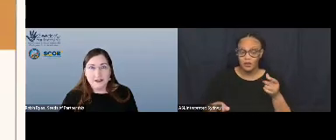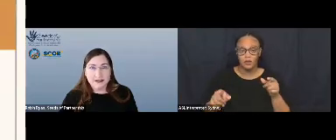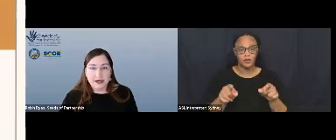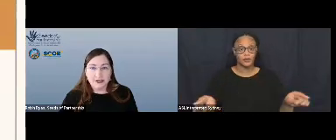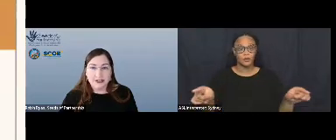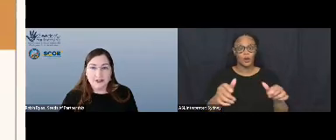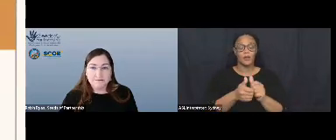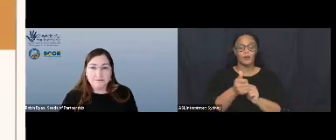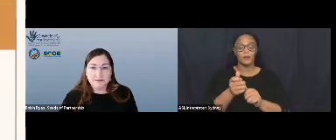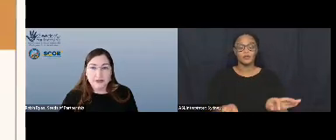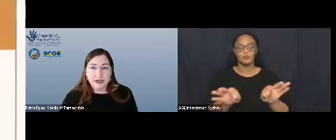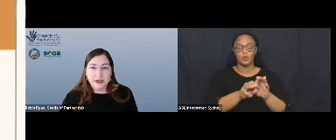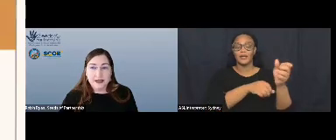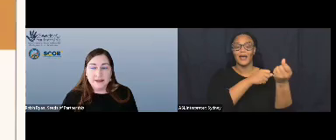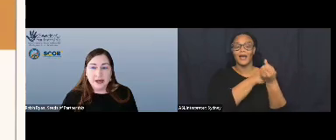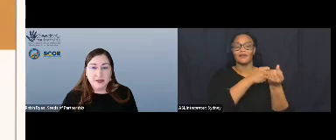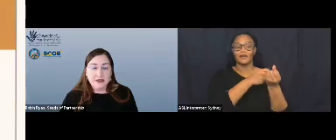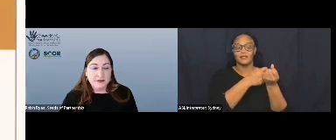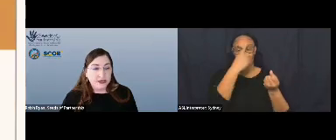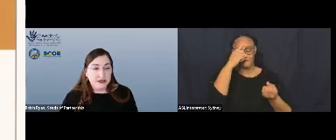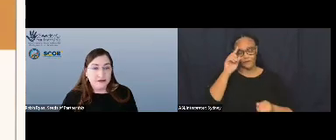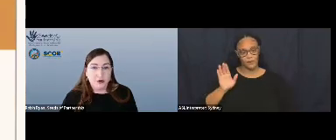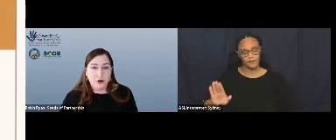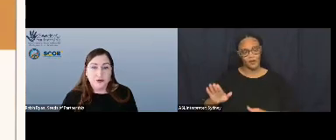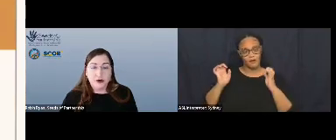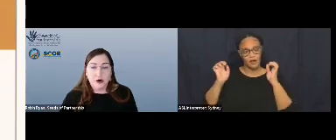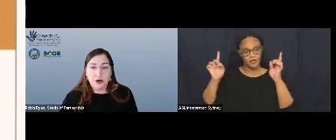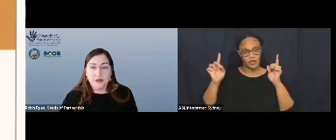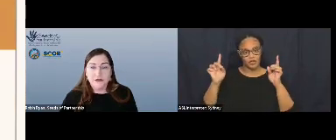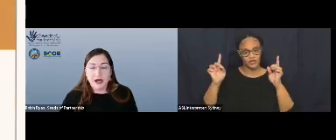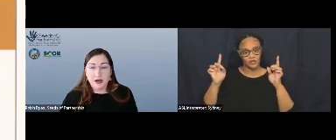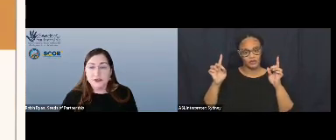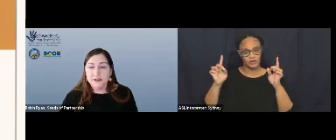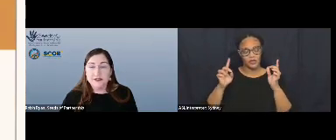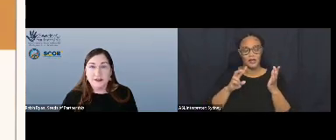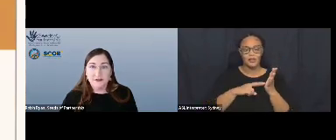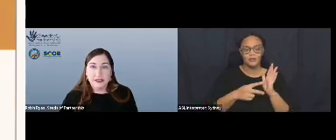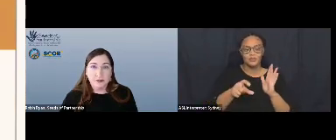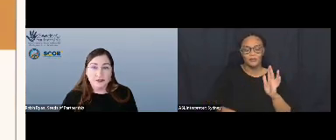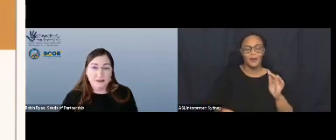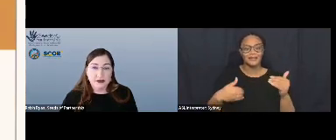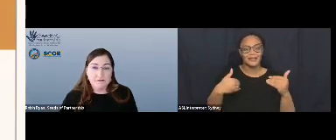have access to education. and that means being informed about all of the options available to